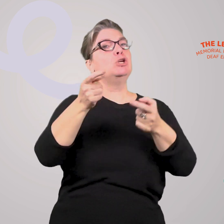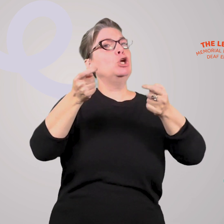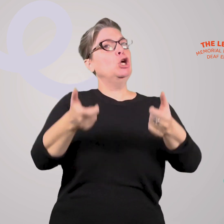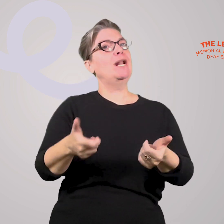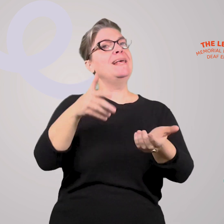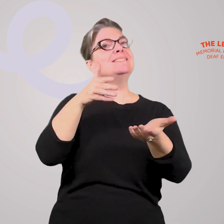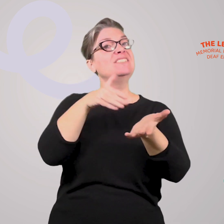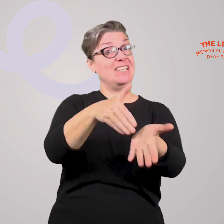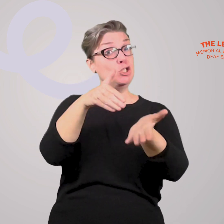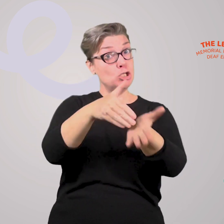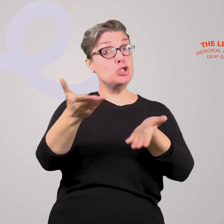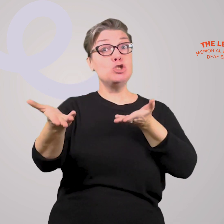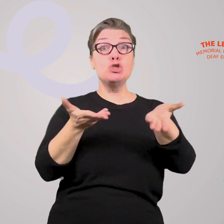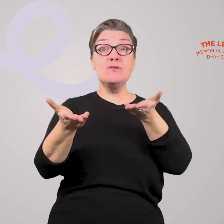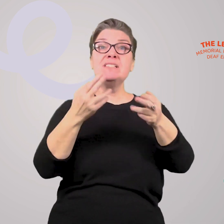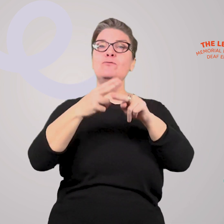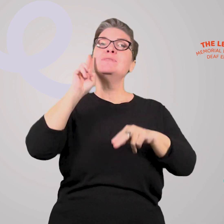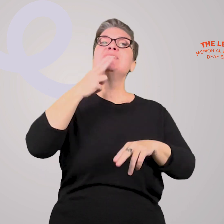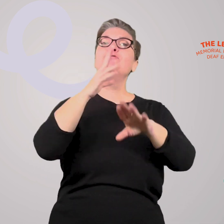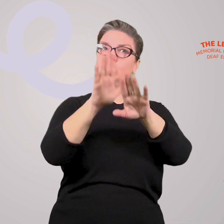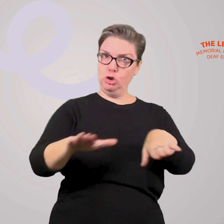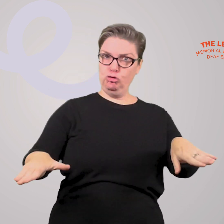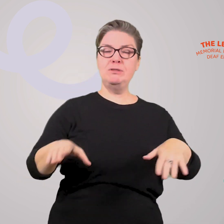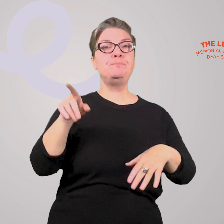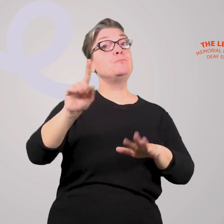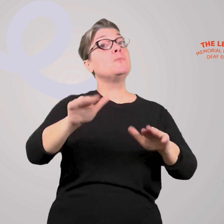of Education focusing primarily on Early Intervention for Deaf Children.